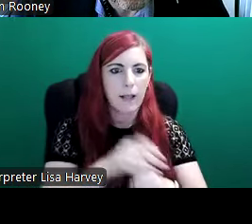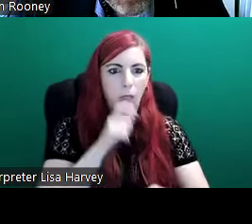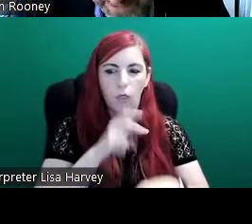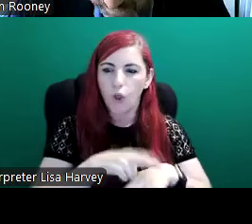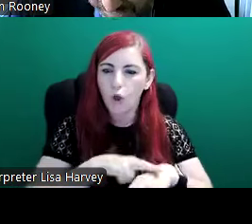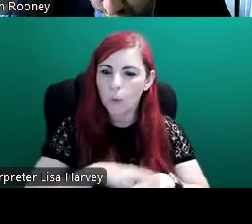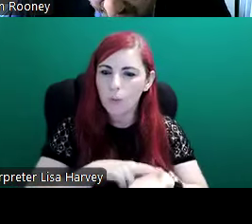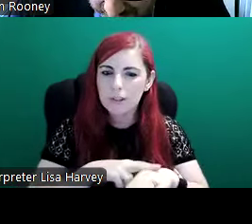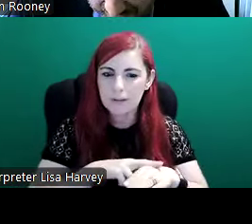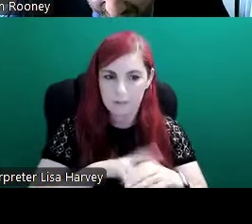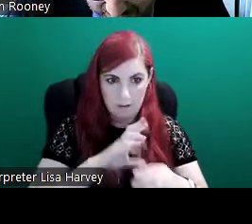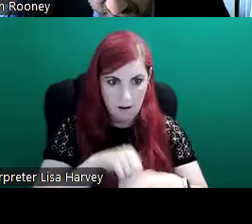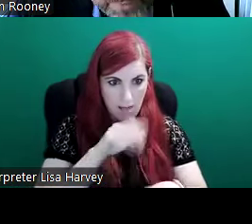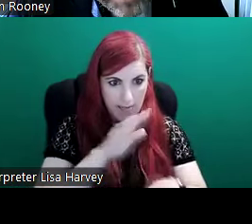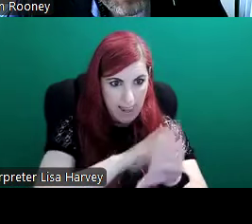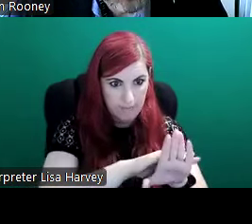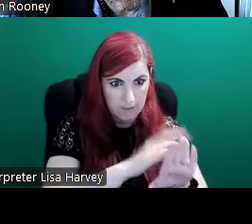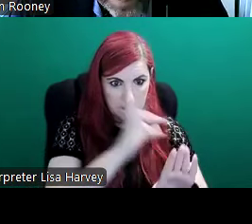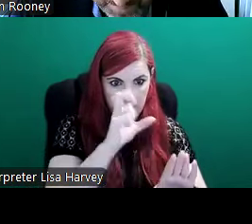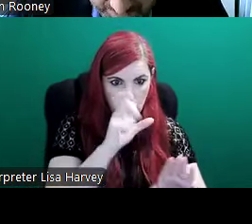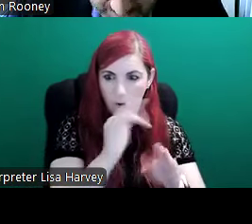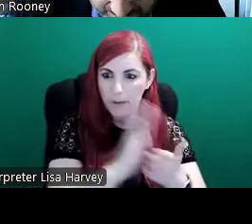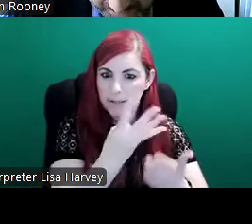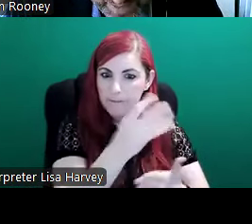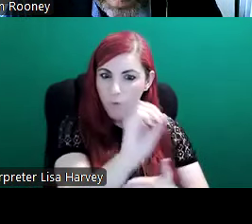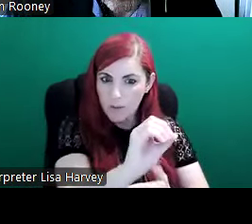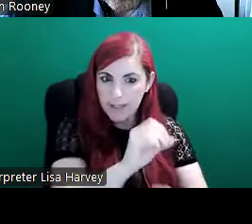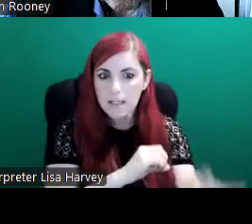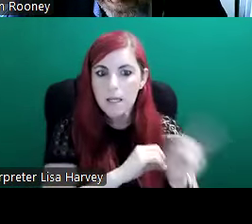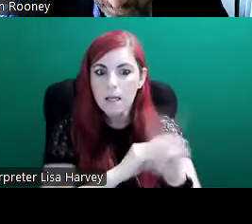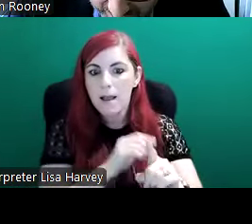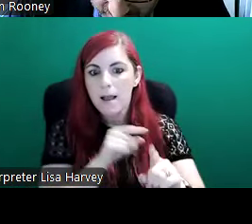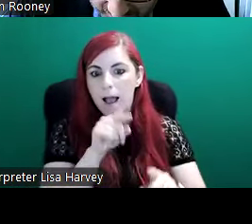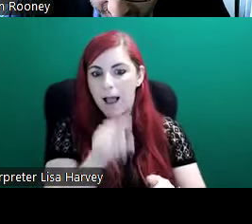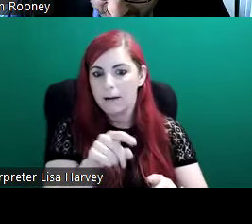from 1940 and subjects from nature, typified by flower forms that you see on the